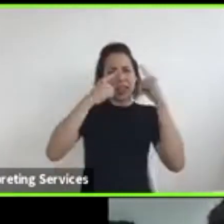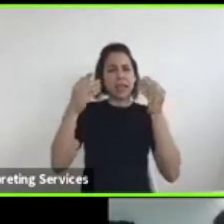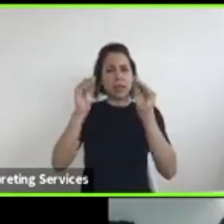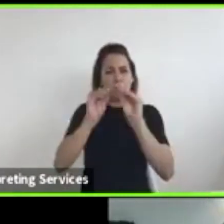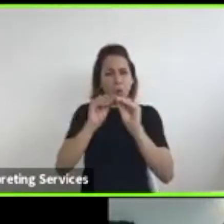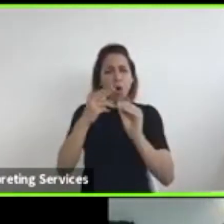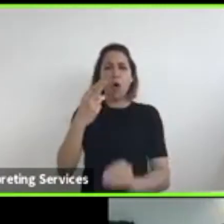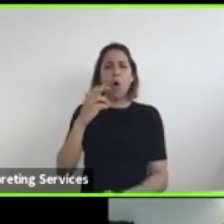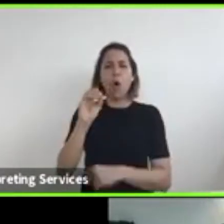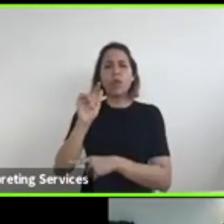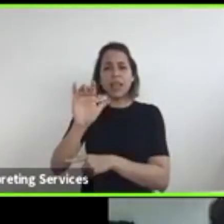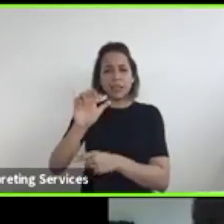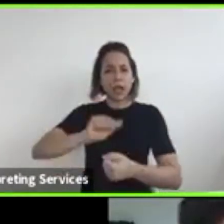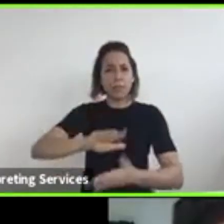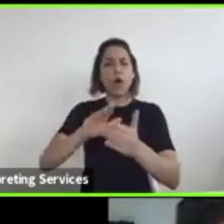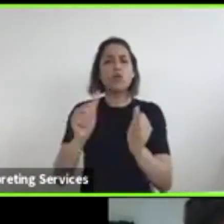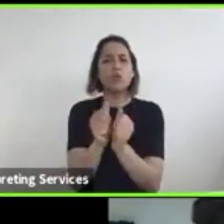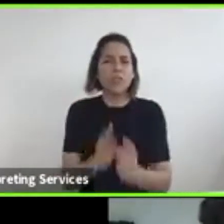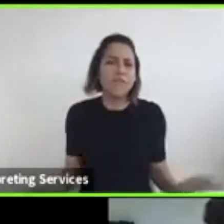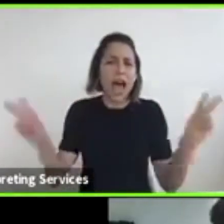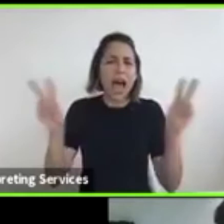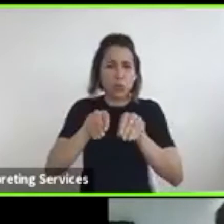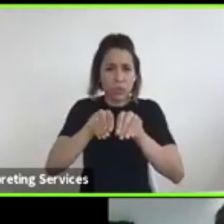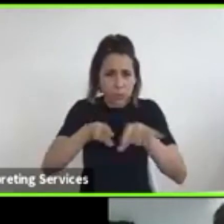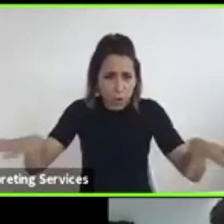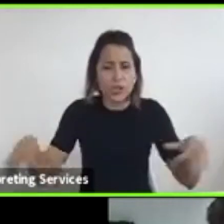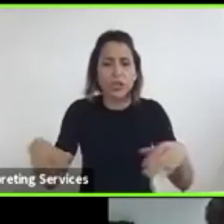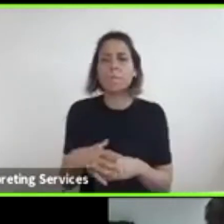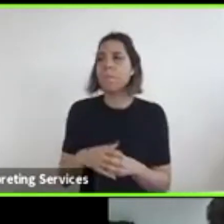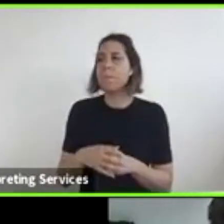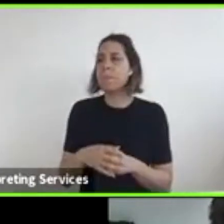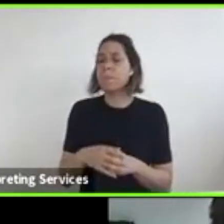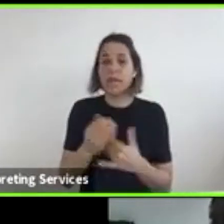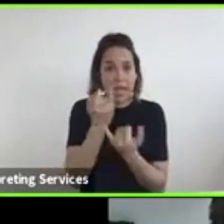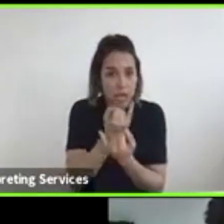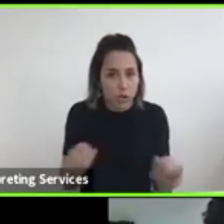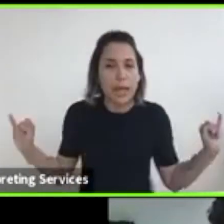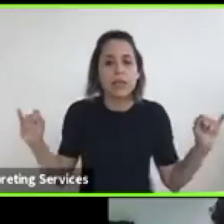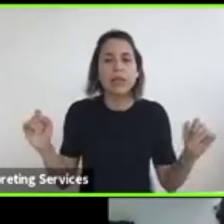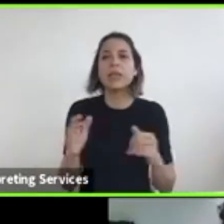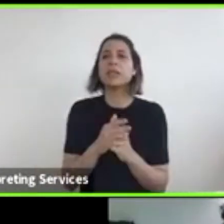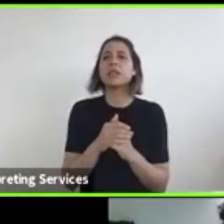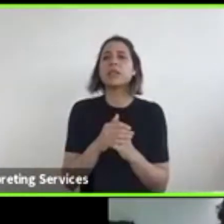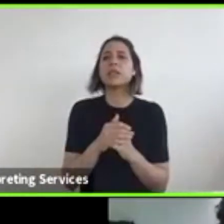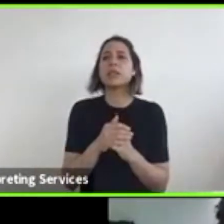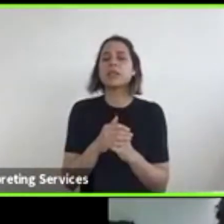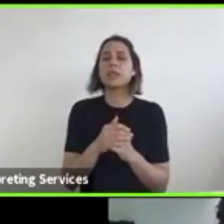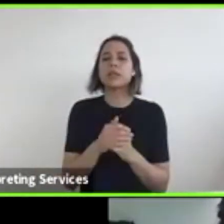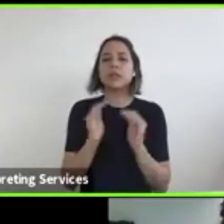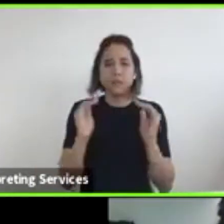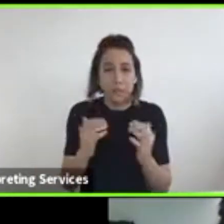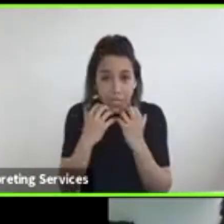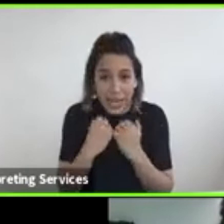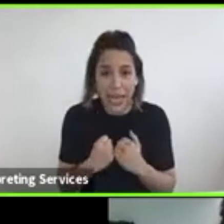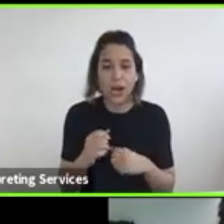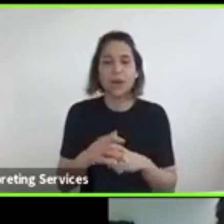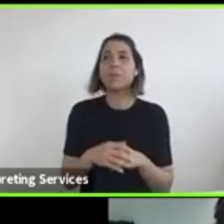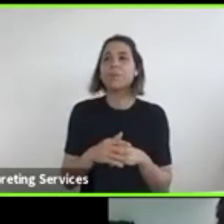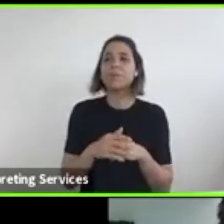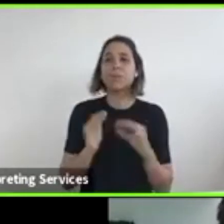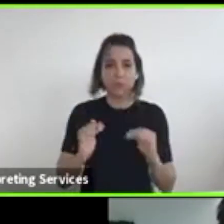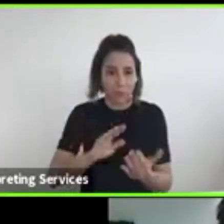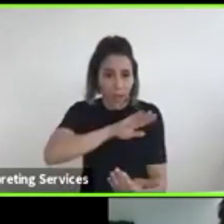IF THAT'S A WORD. INTERDEPENDENCE, CARE, ABUNDANCE. SO I THINK THOSE